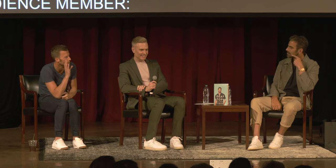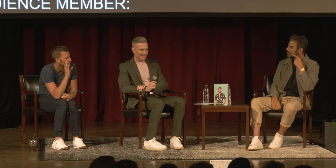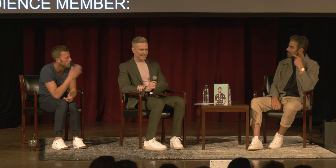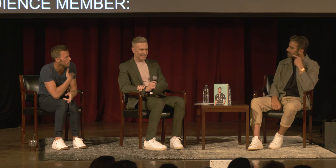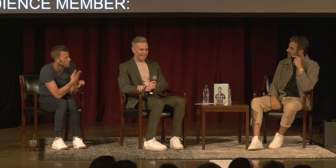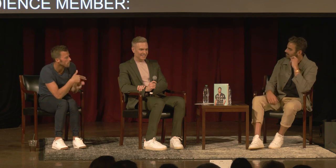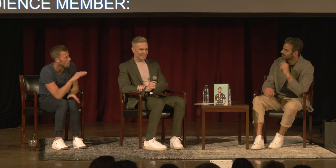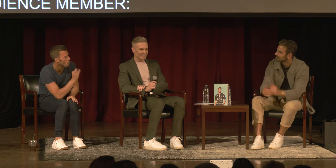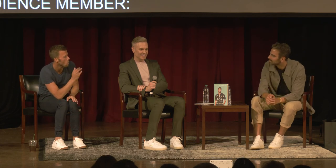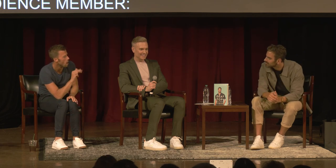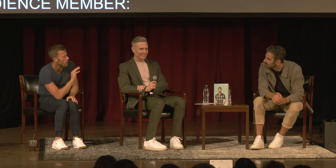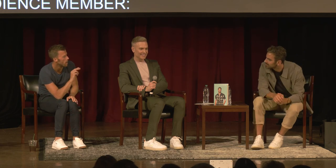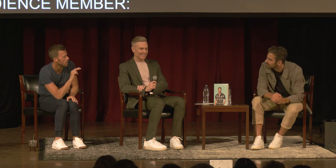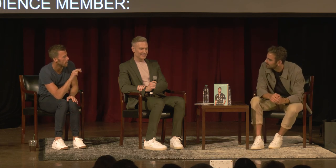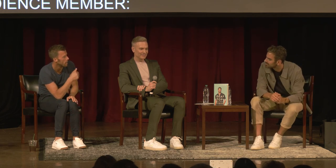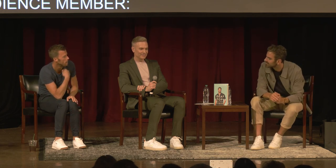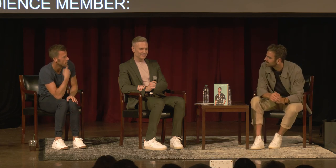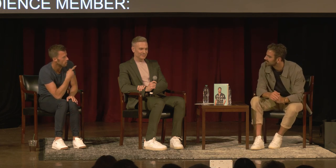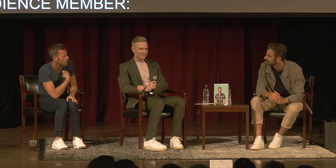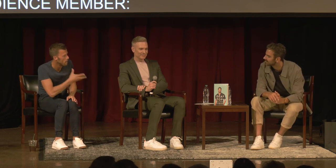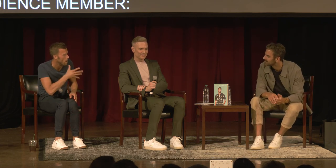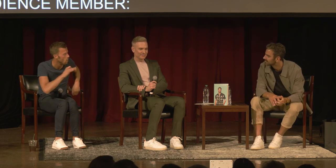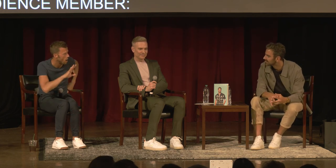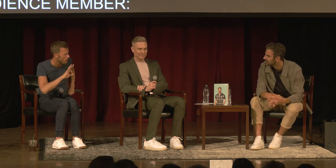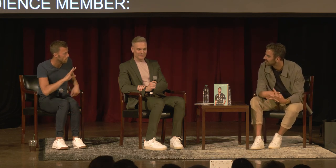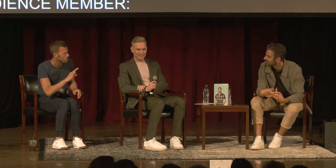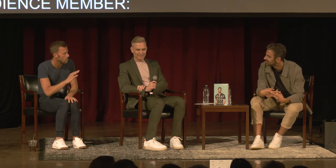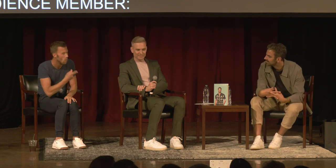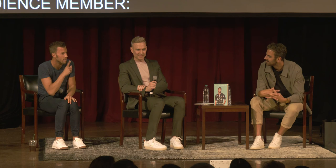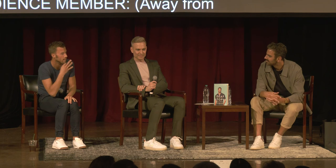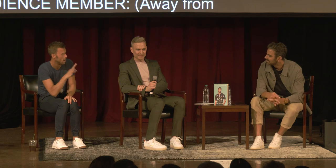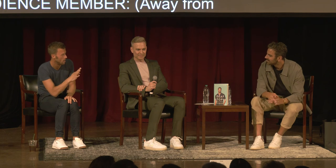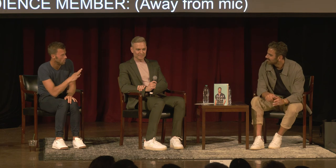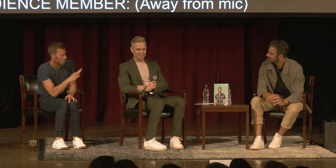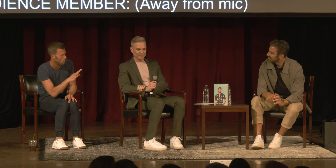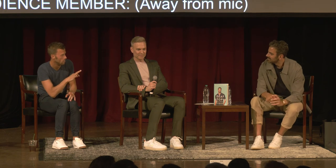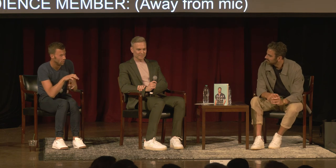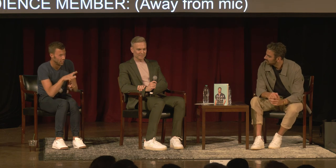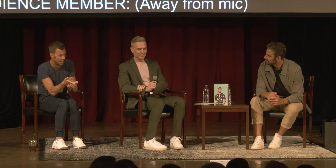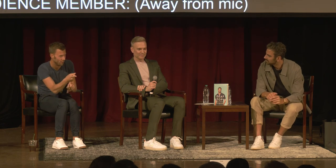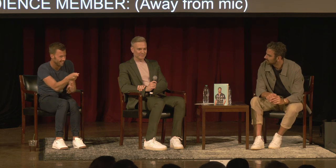Hello my name is . I am hearing, I am the mother of a 19 year old, she's right here with me.